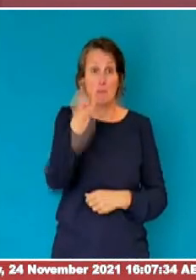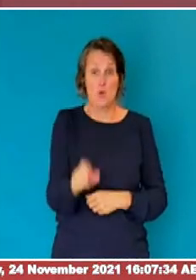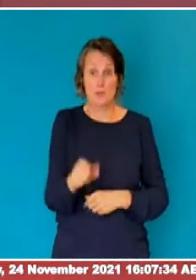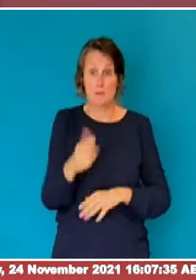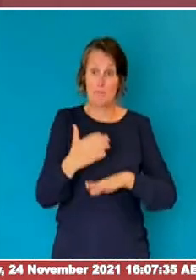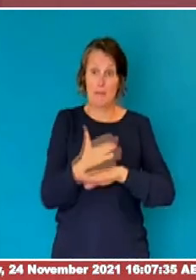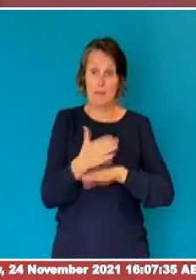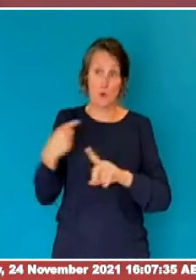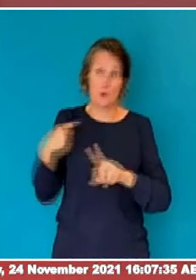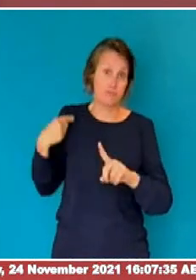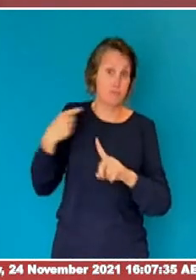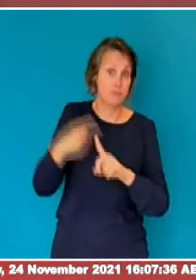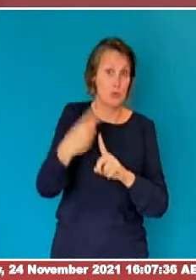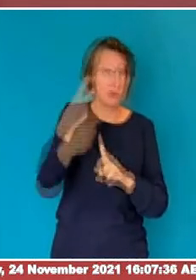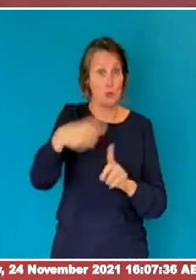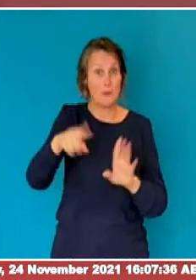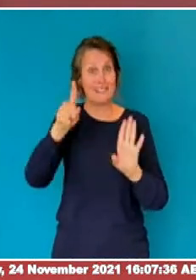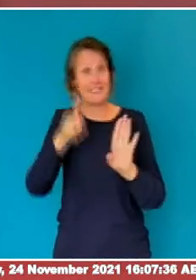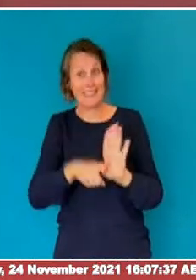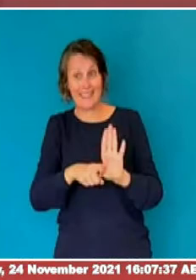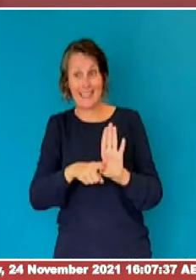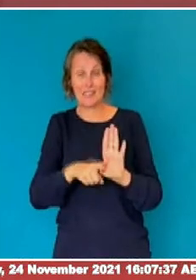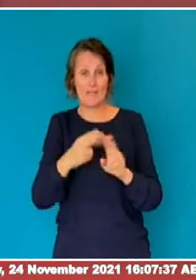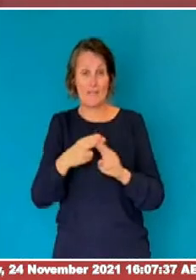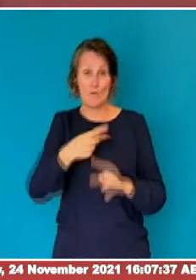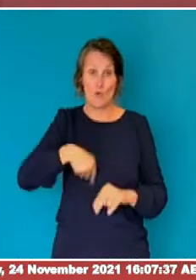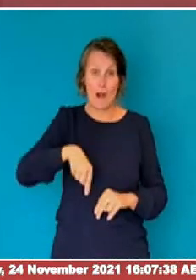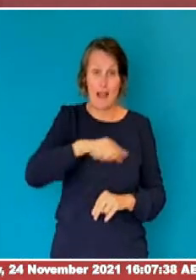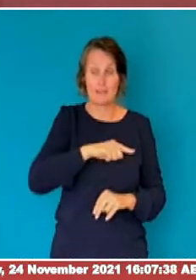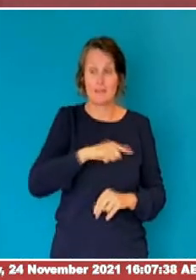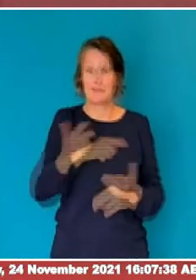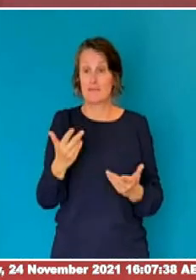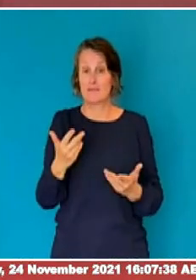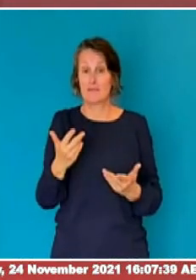It's not that they came in with an injury or an illness that is now classed as a